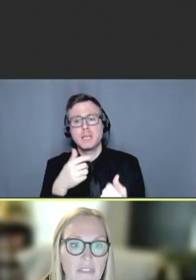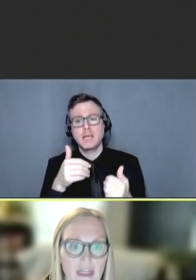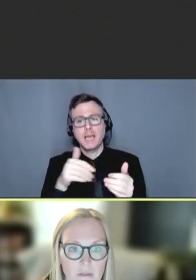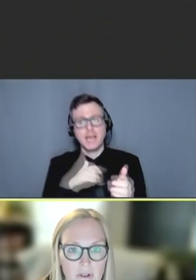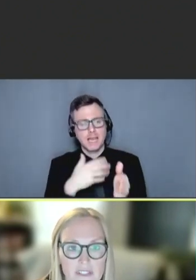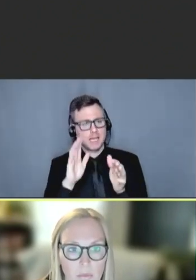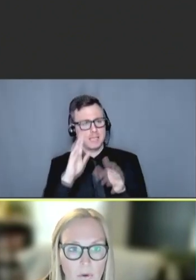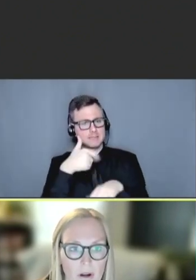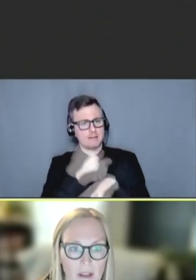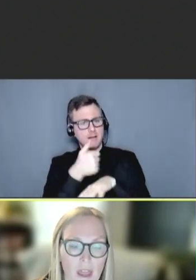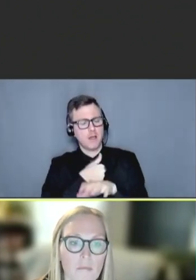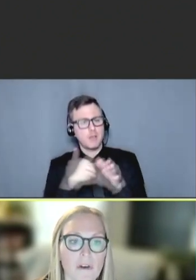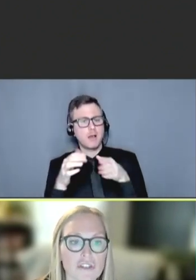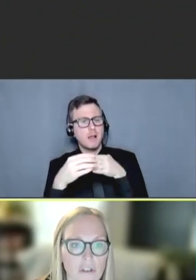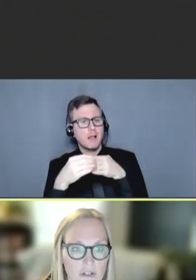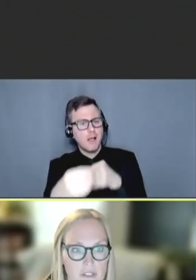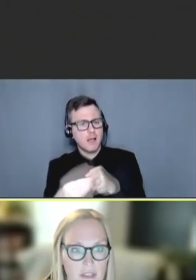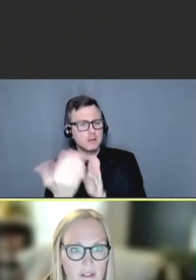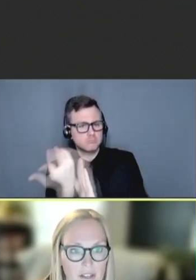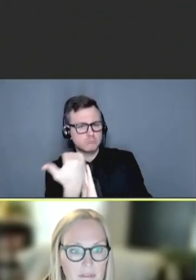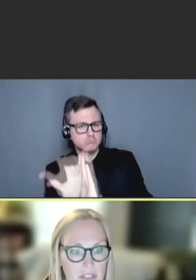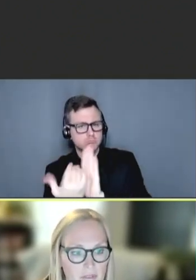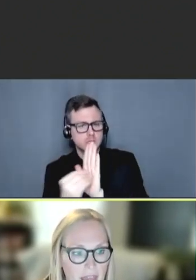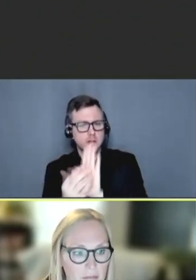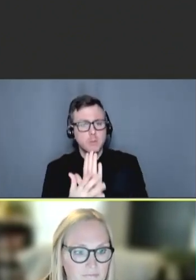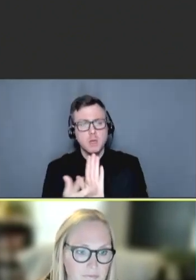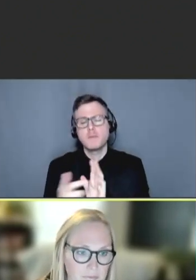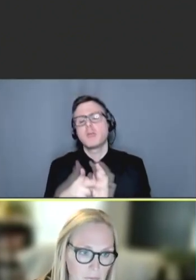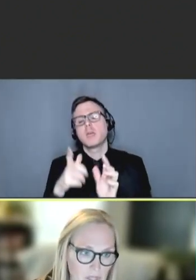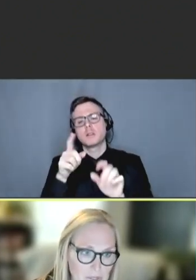that can really support much larger scale adoption of that.